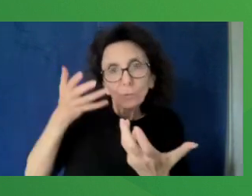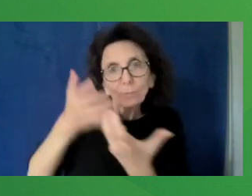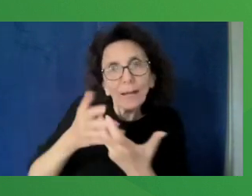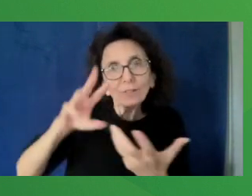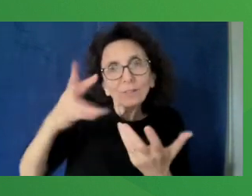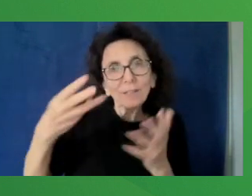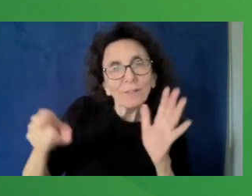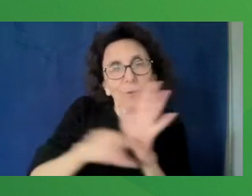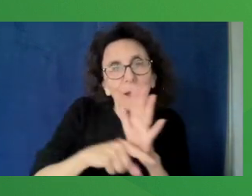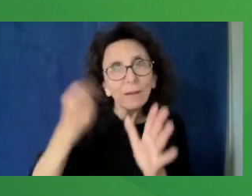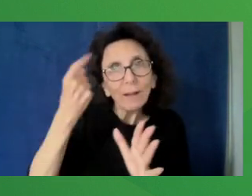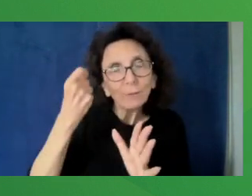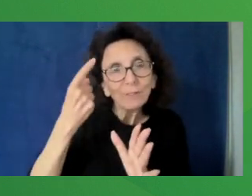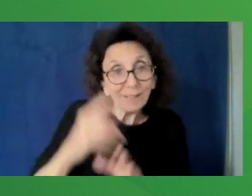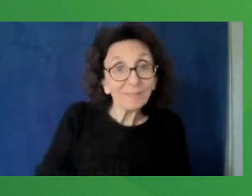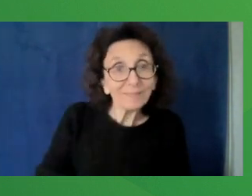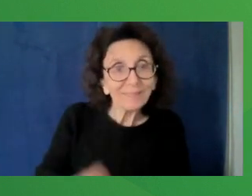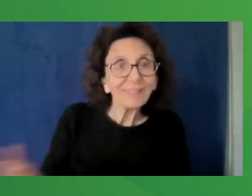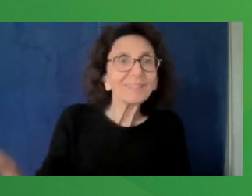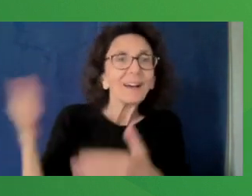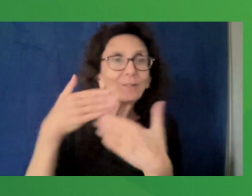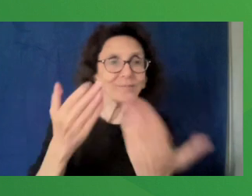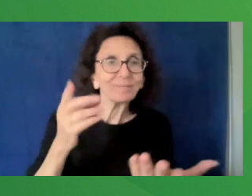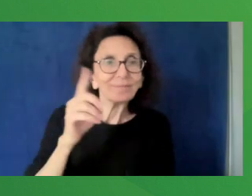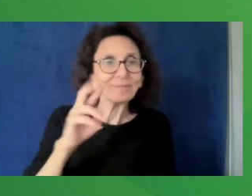you. Now back on to Dr. Bond. HELEN BOND: